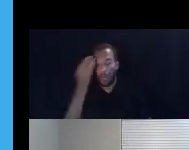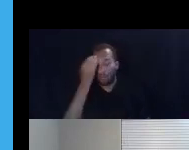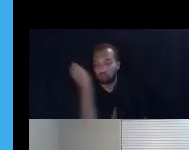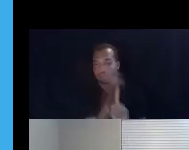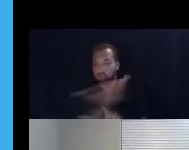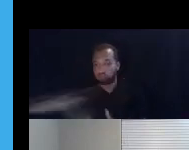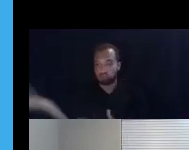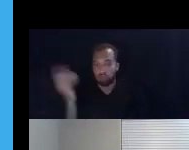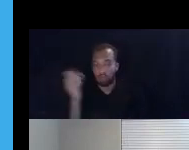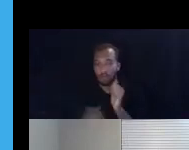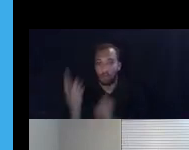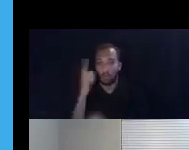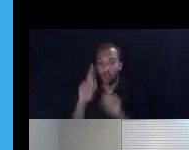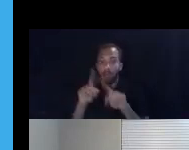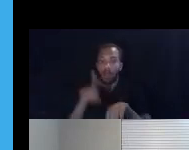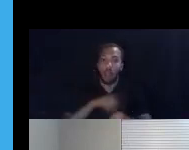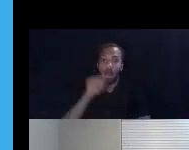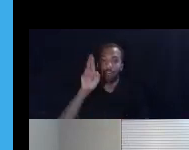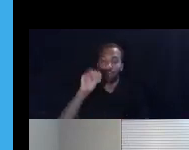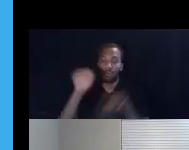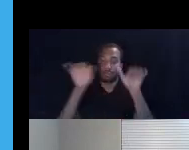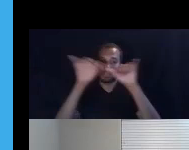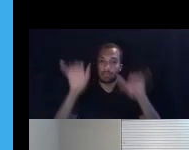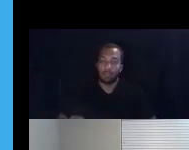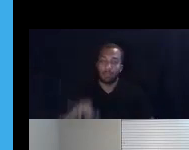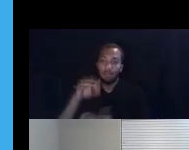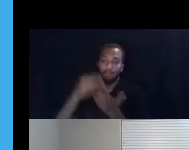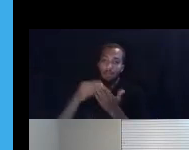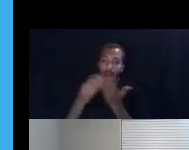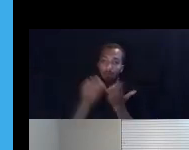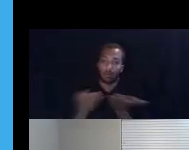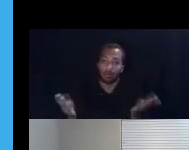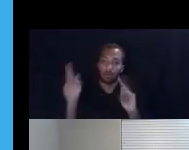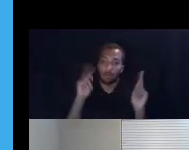But the long term systemic funding resources that I think people are really interested in